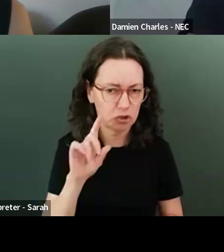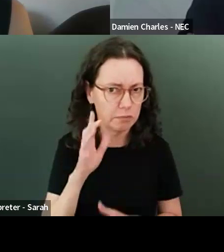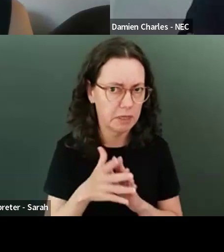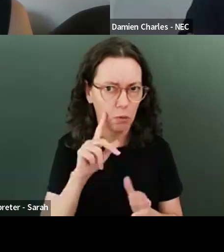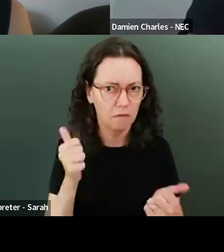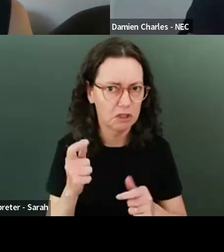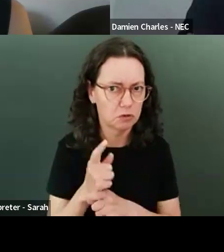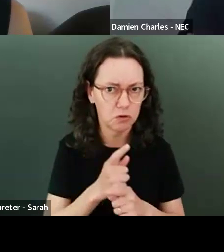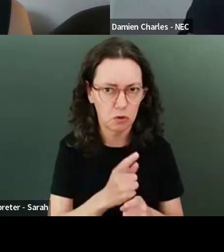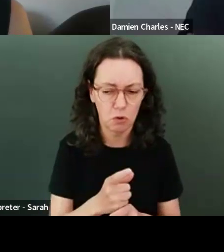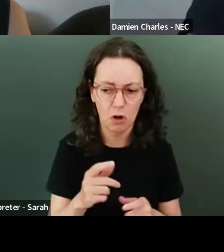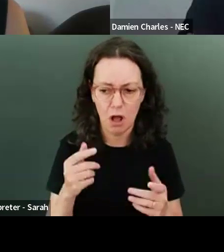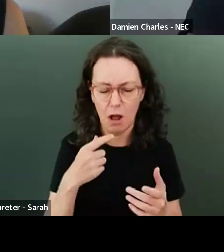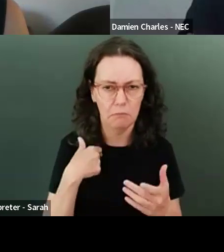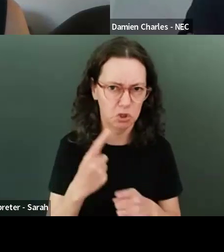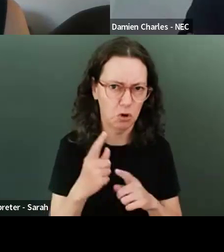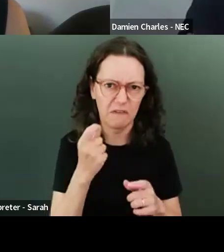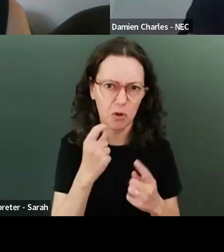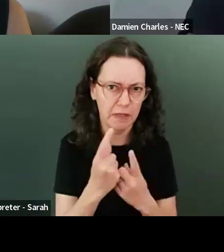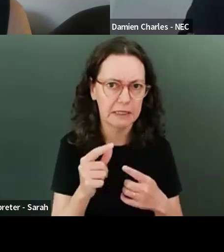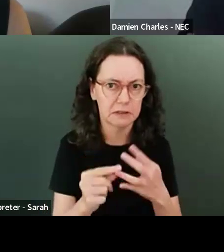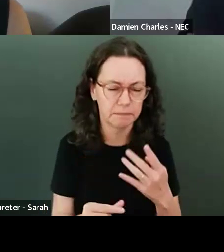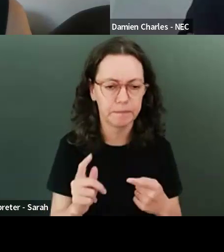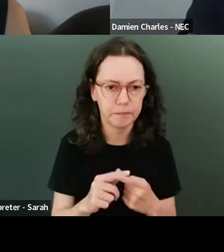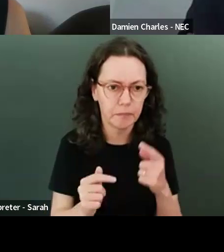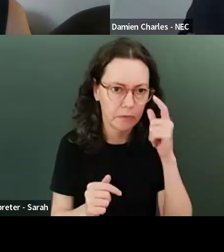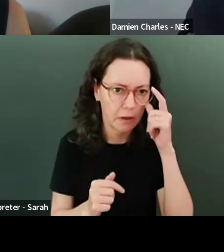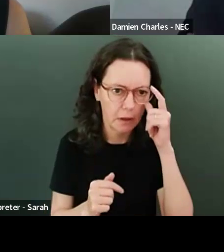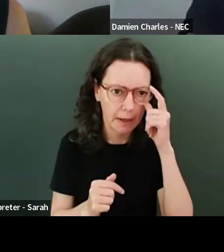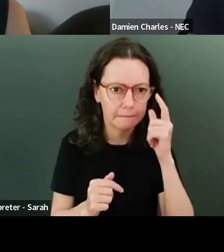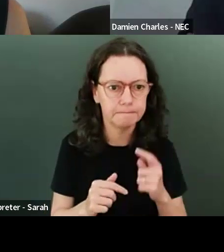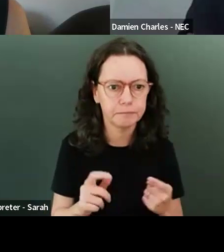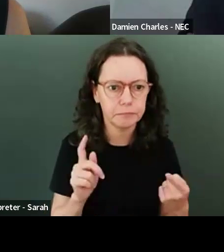just wanted to remind people as I